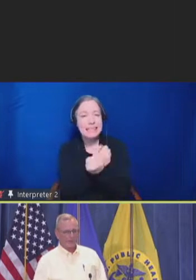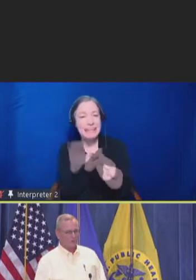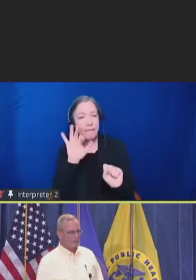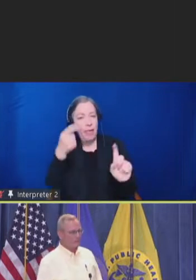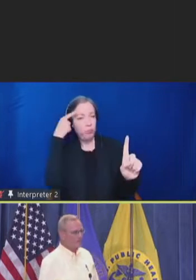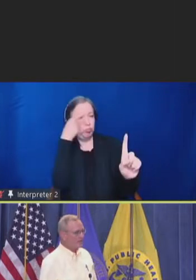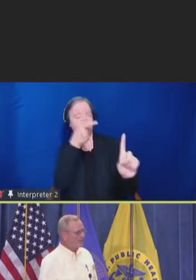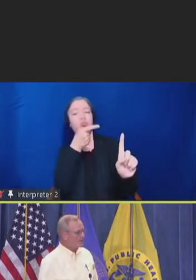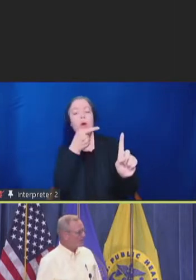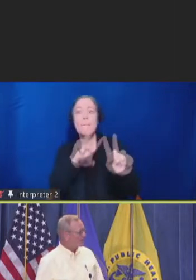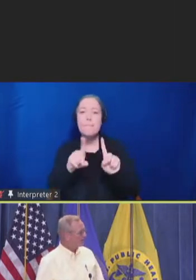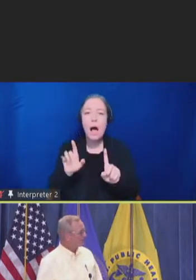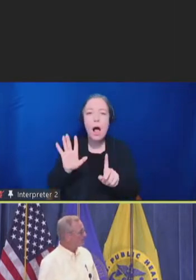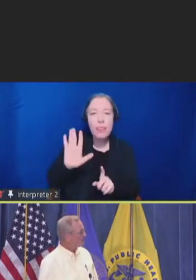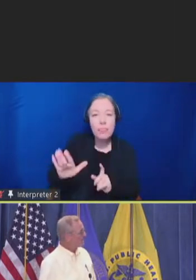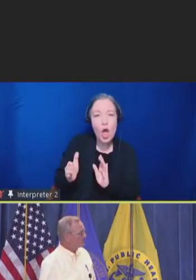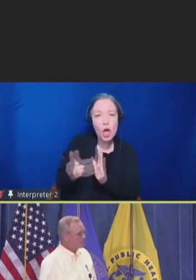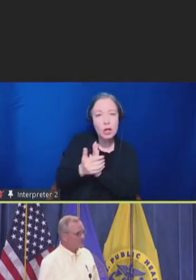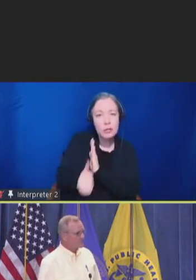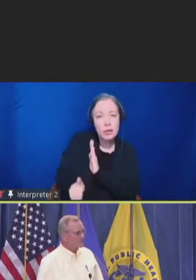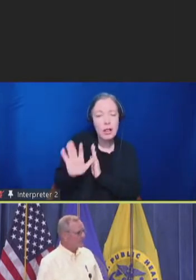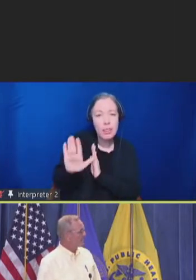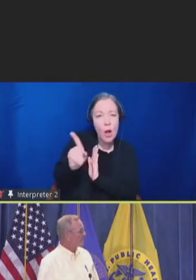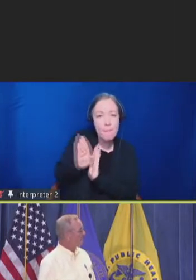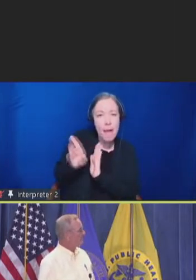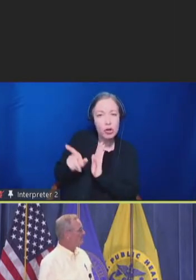So, it's been really great for me to see that happen.